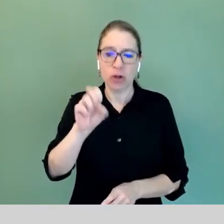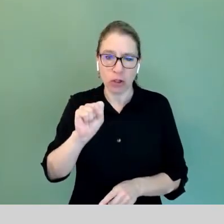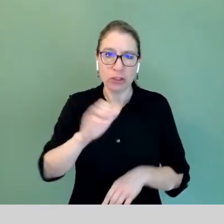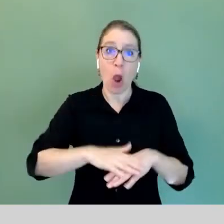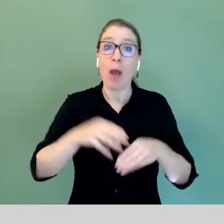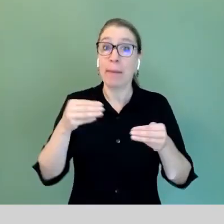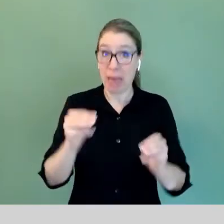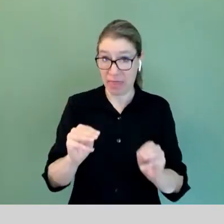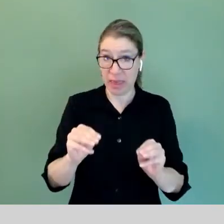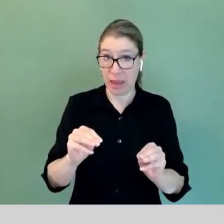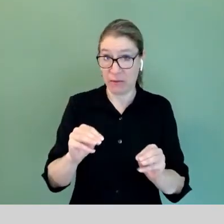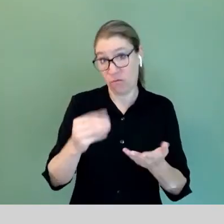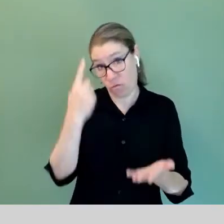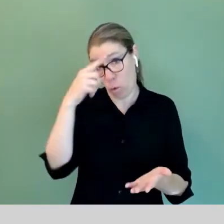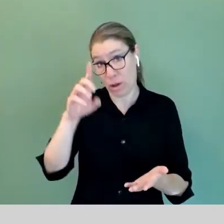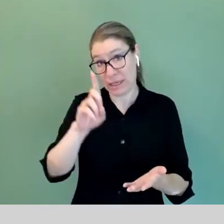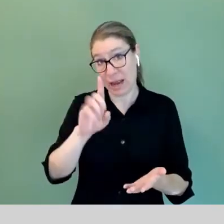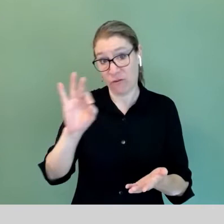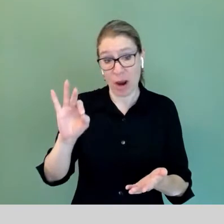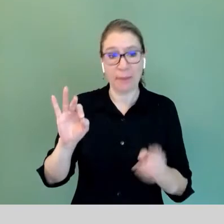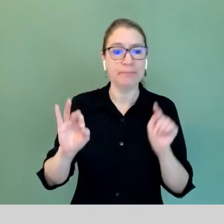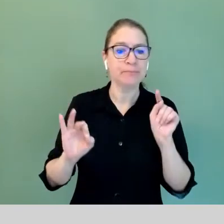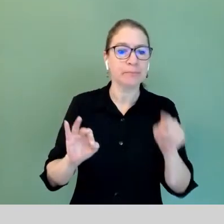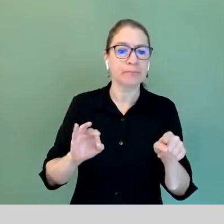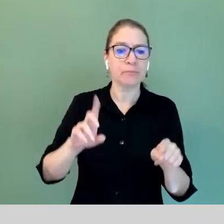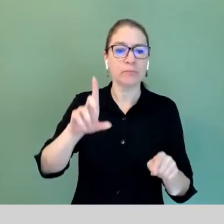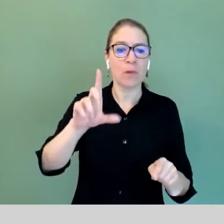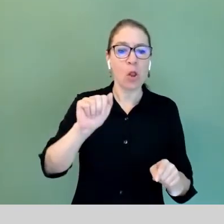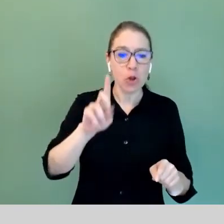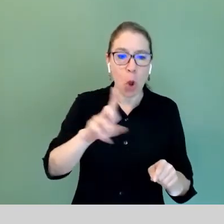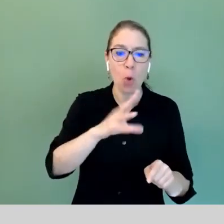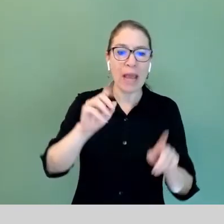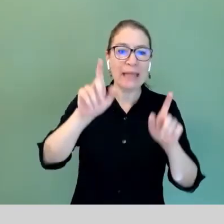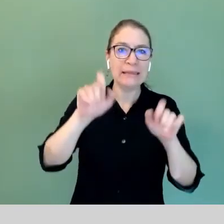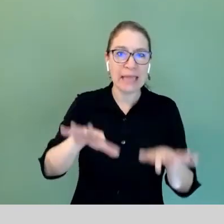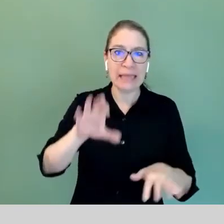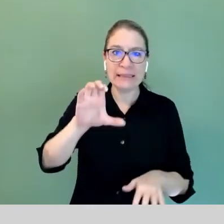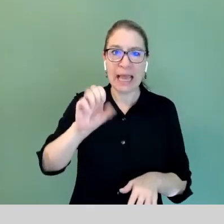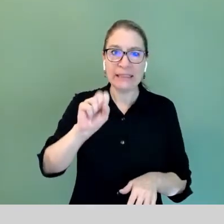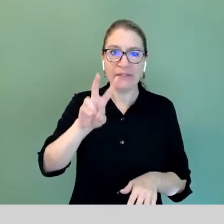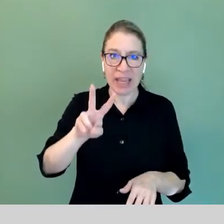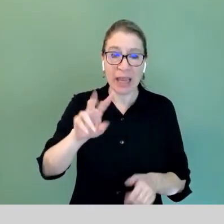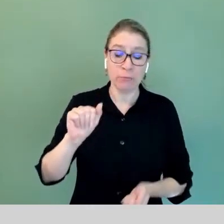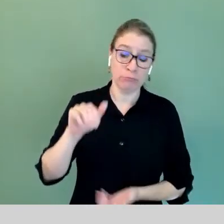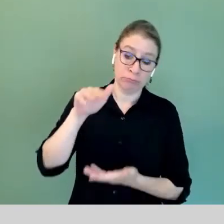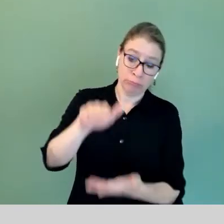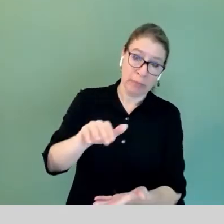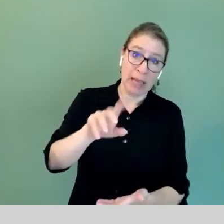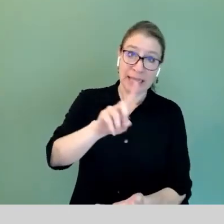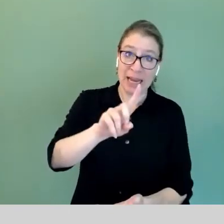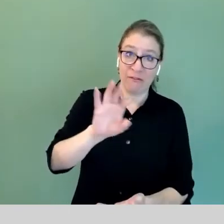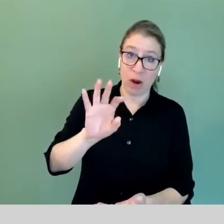So I have a method here, load_and_test_csv that returns a dataframe. Obviously, this could be significantly more complex,